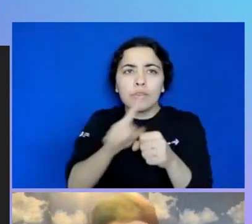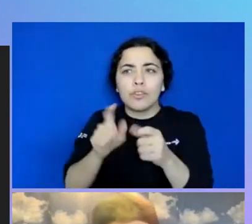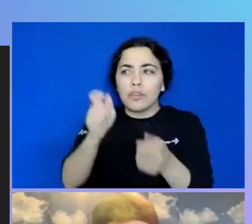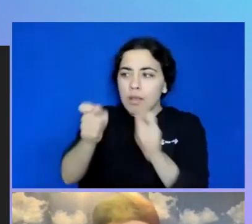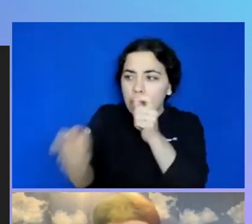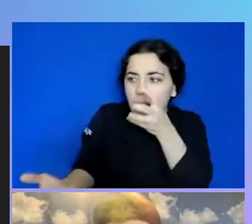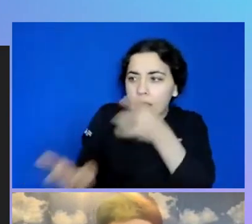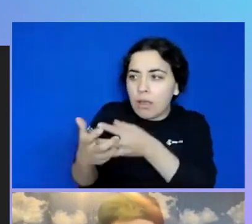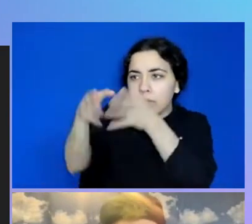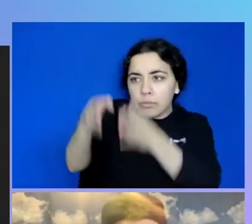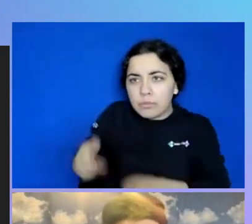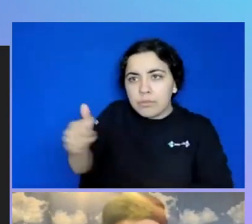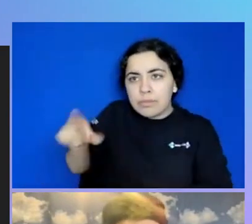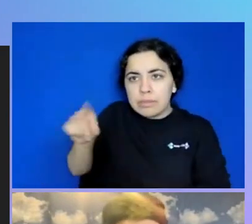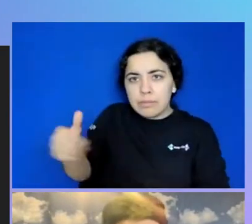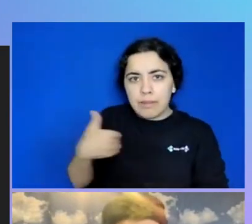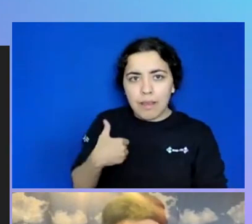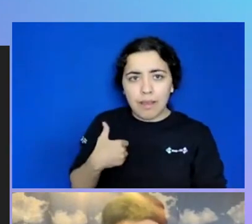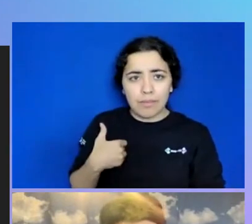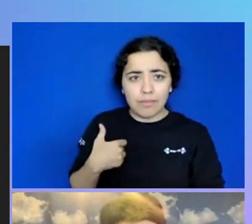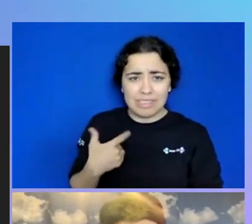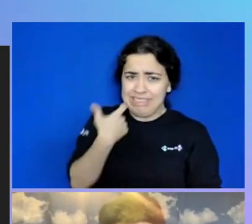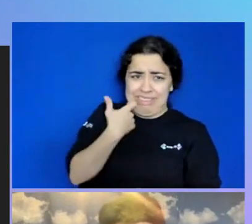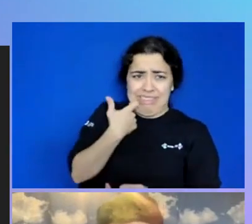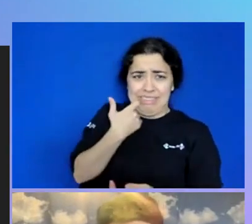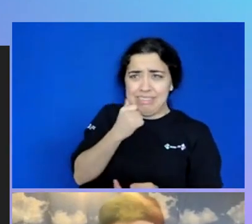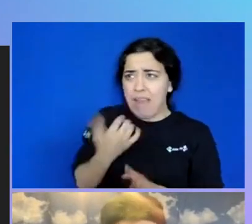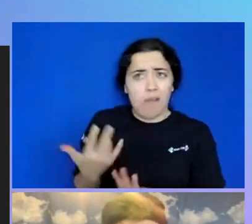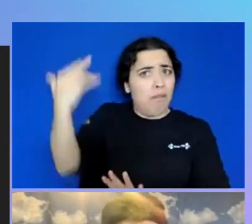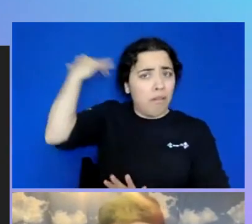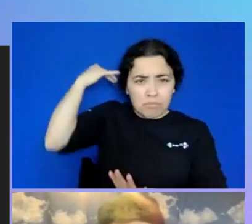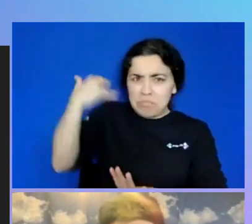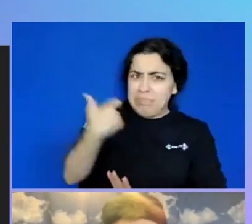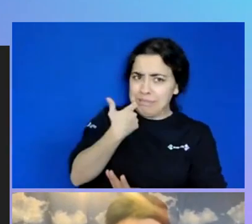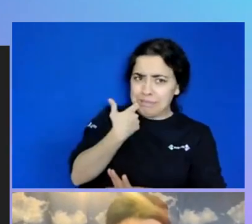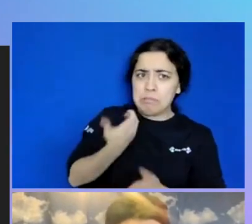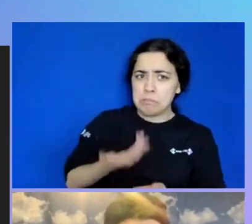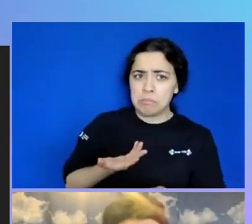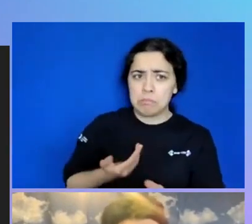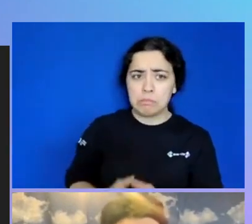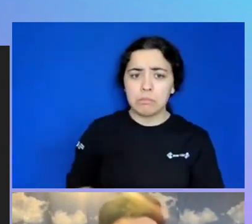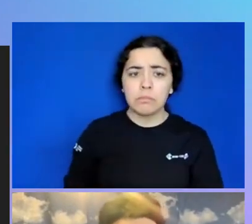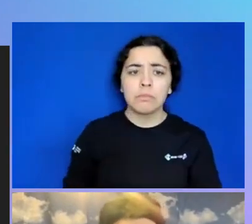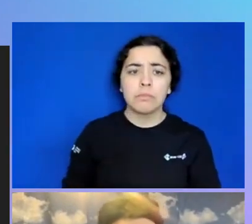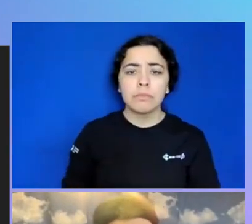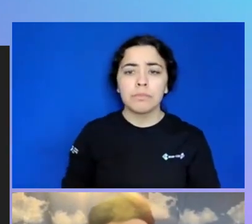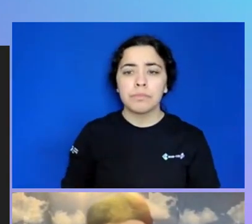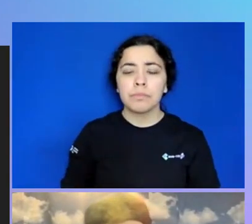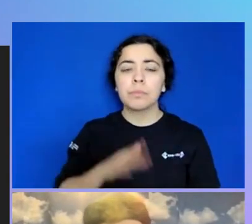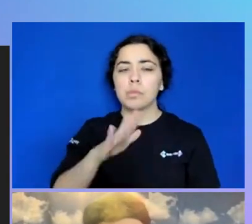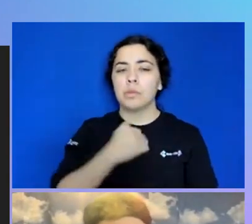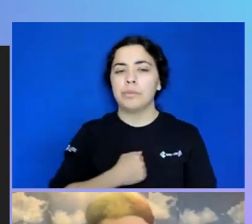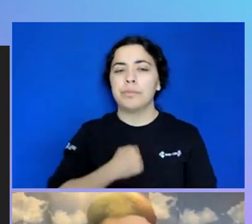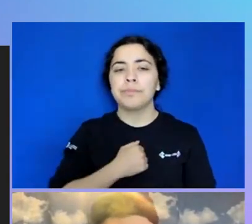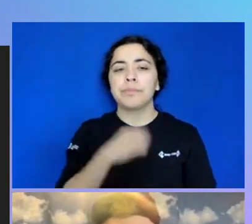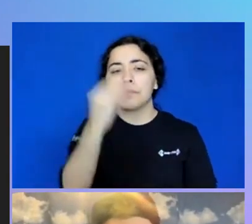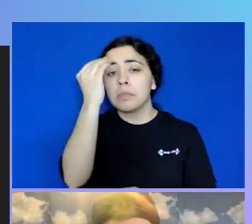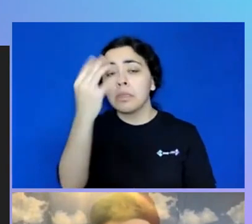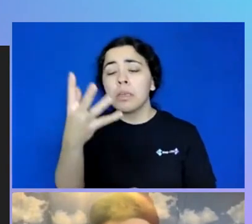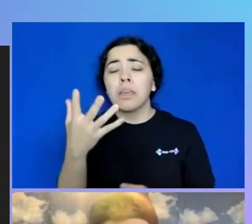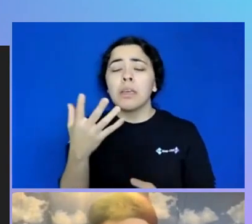of disabilities. Sorry. Um, and